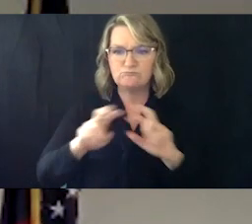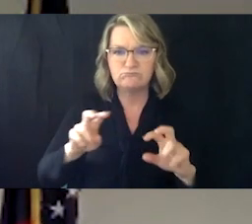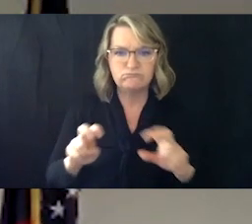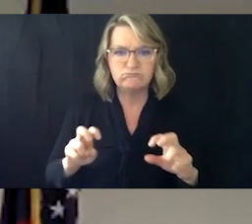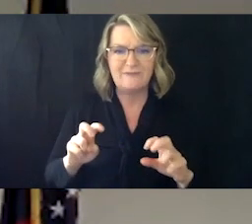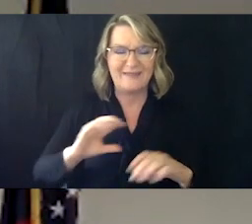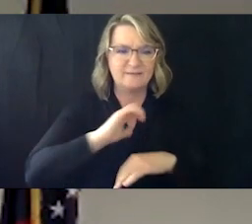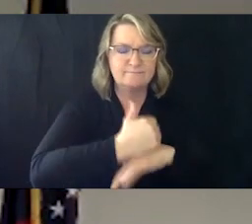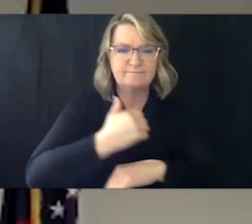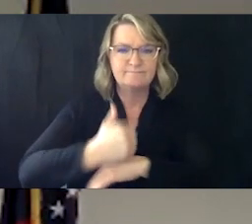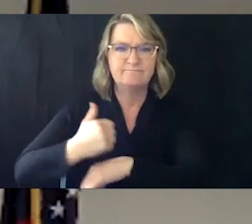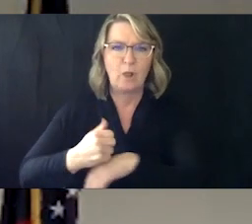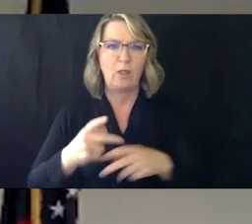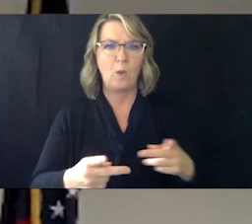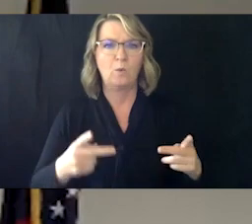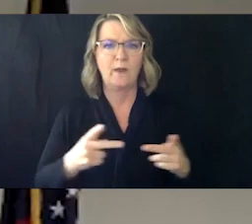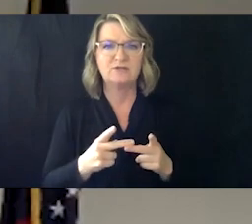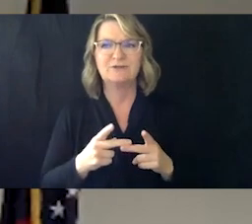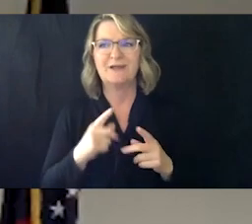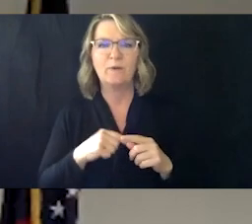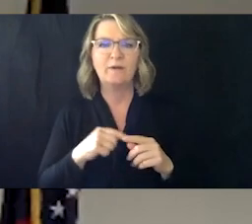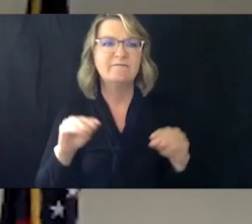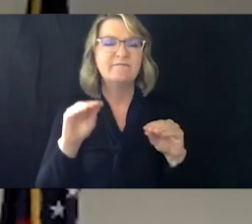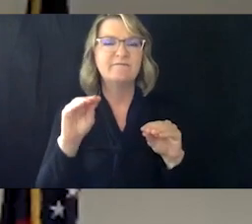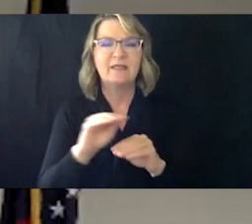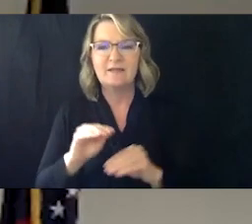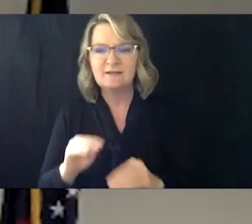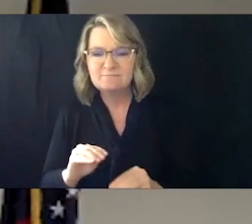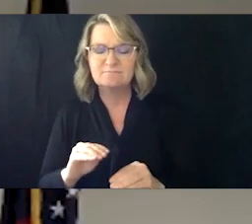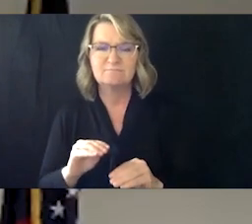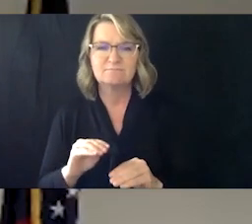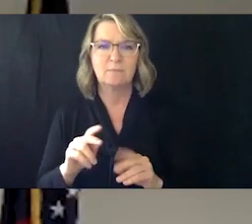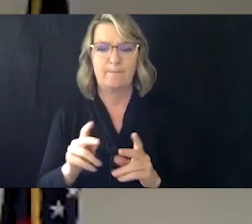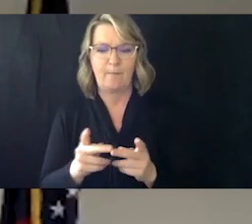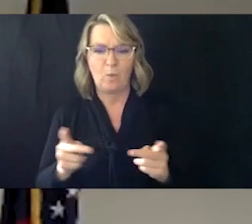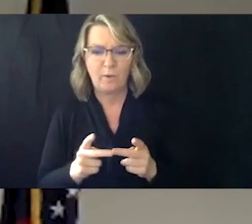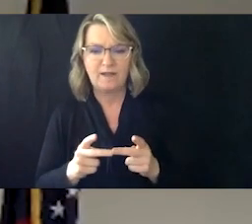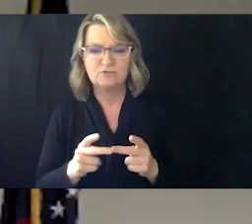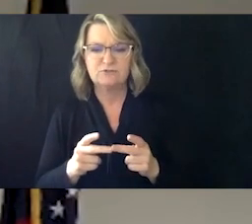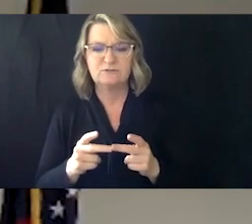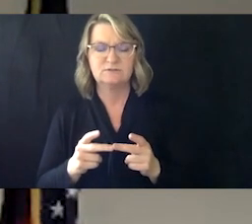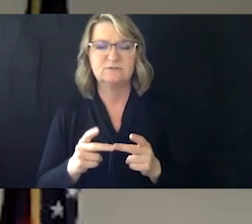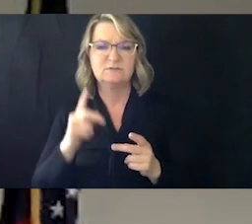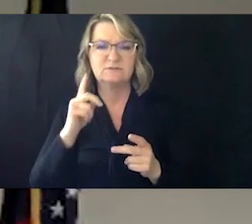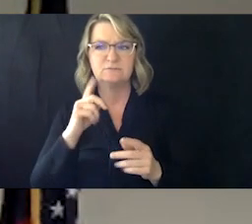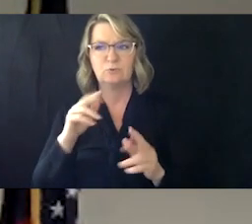voting locations that we'll use through the rest of early voting period on Election Day itself but